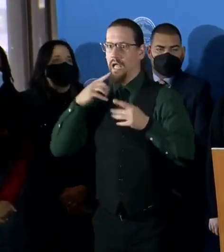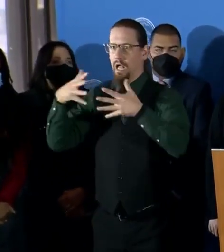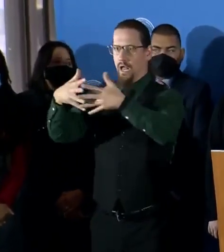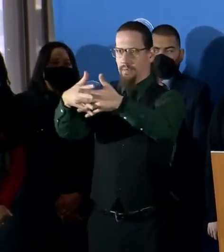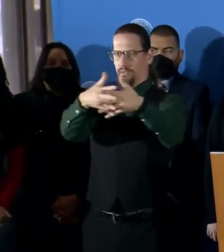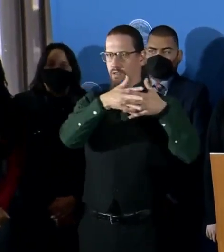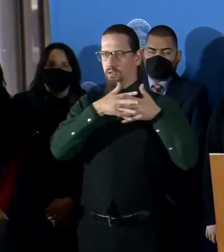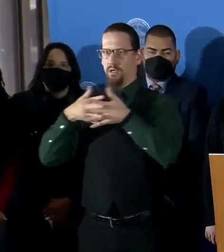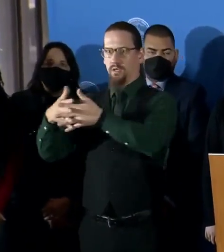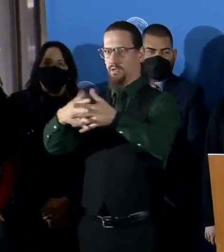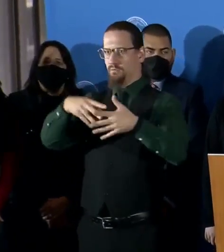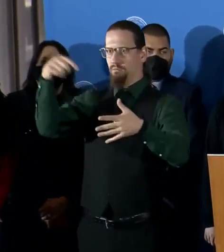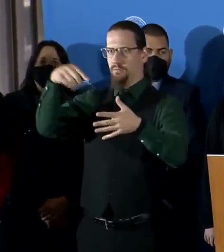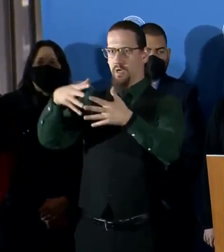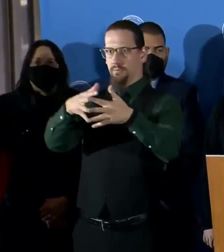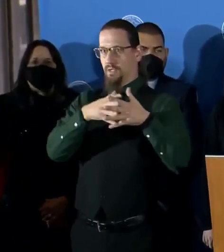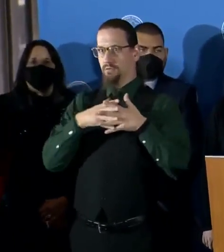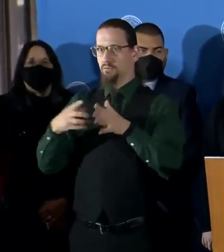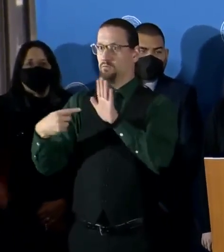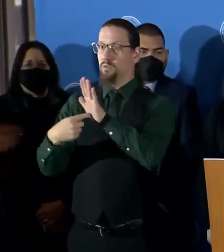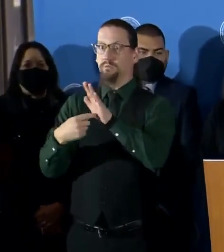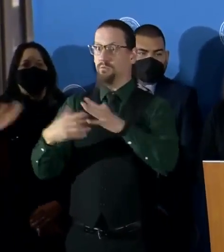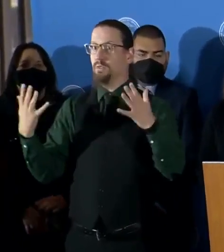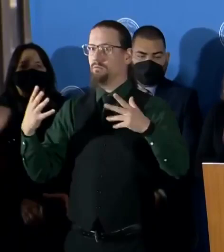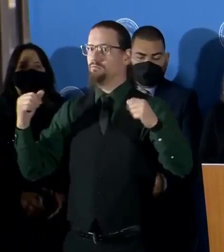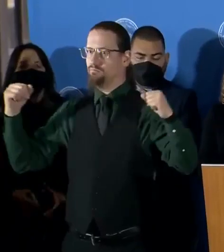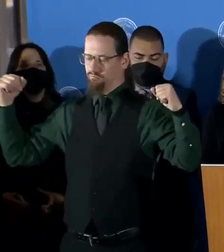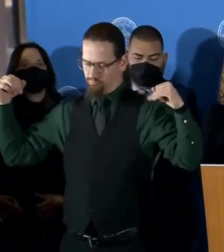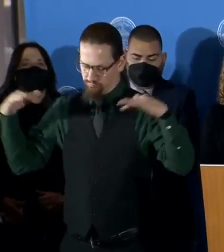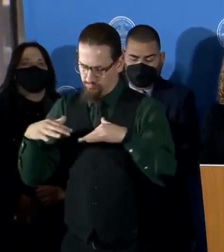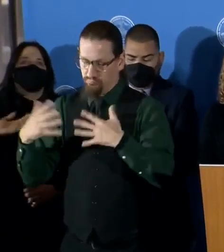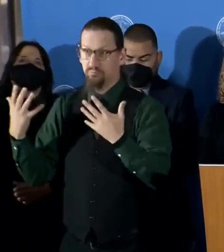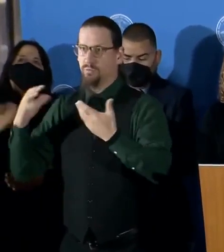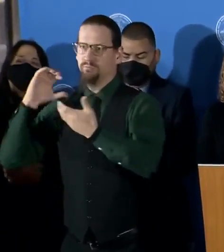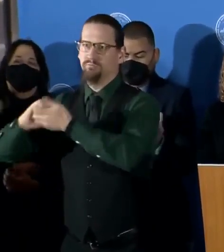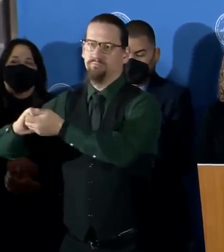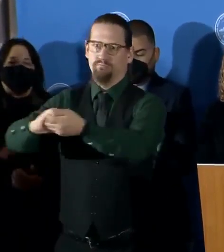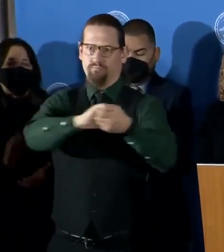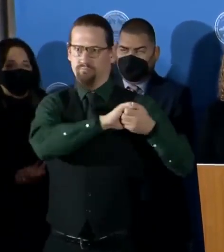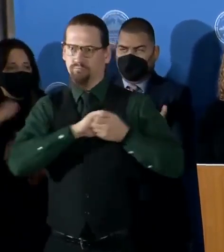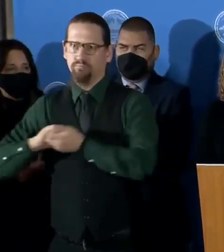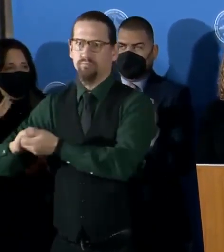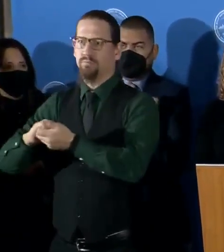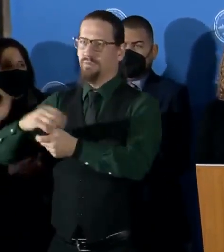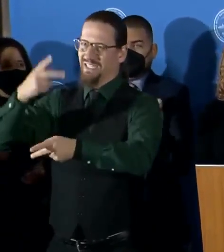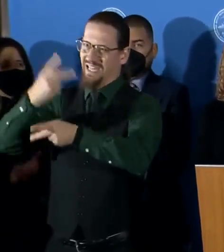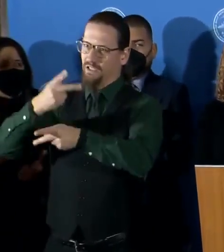COMING TOGETHER TO ENSURE THAT WE ARE TAKING CARE OF EACH OTHER